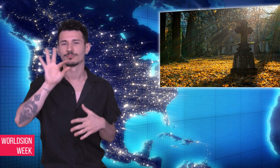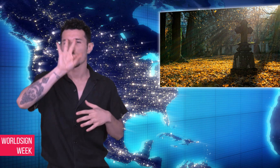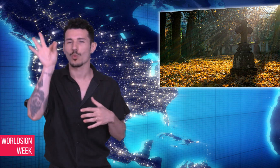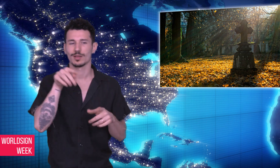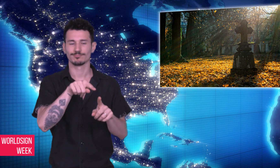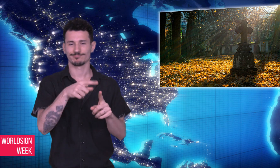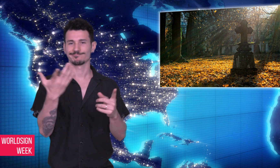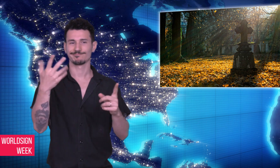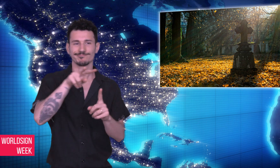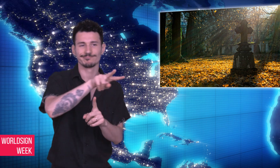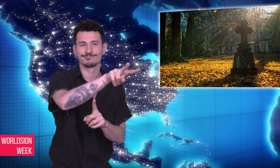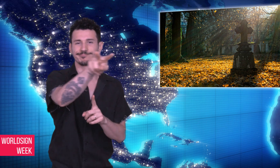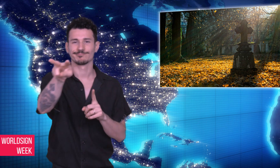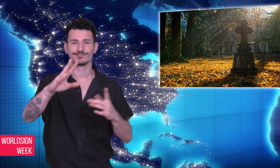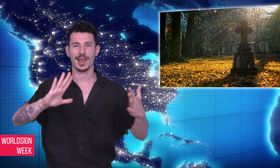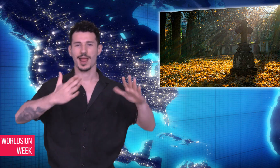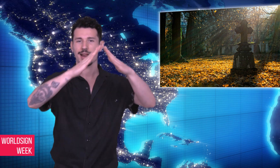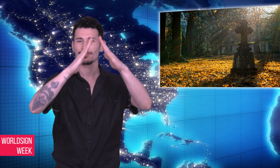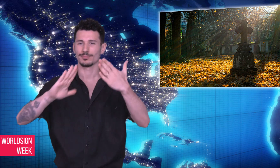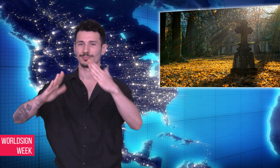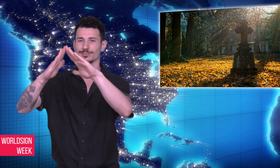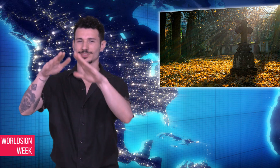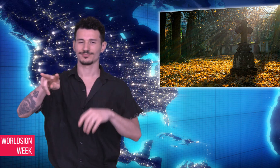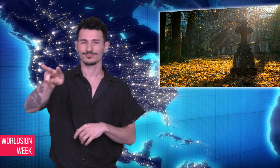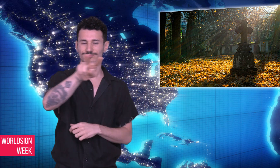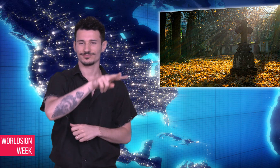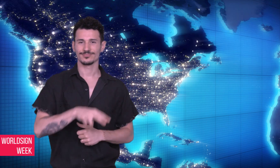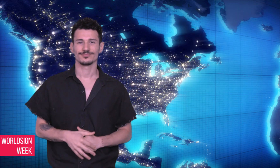because of its proximity to the Bavarian Alps.